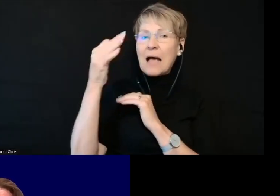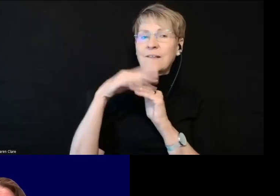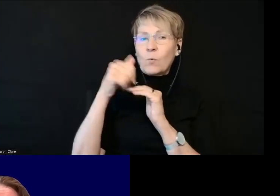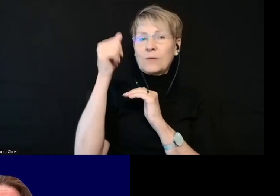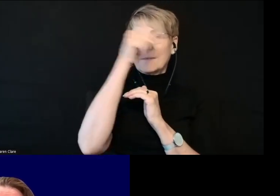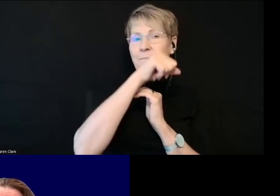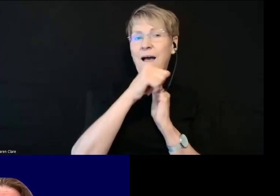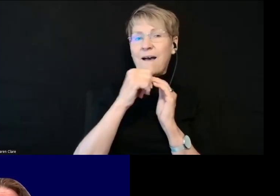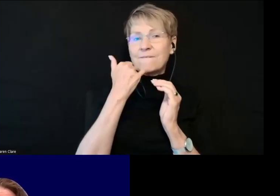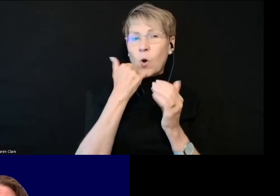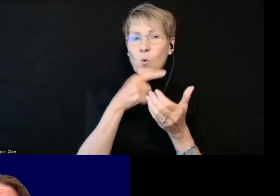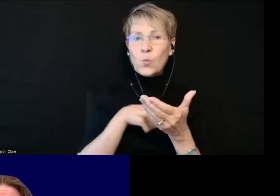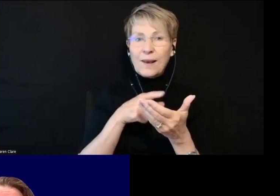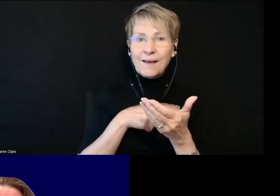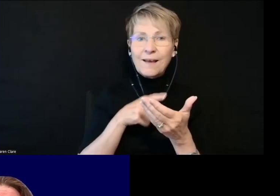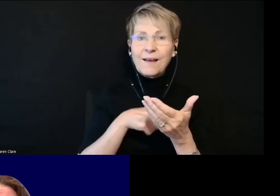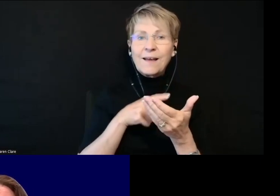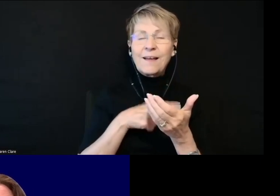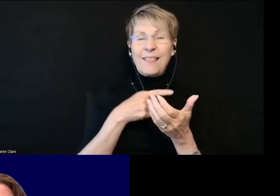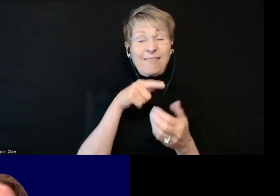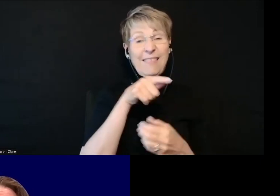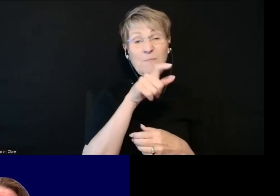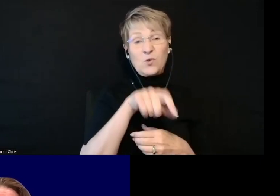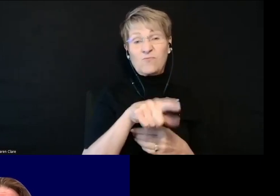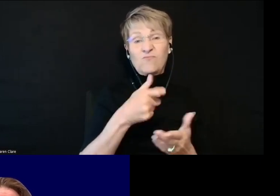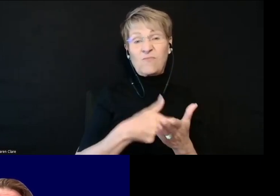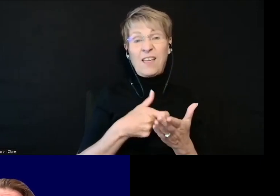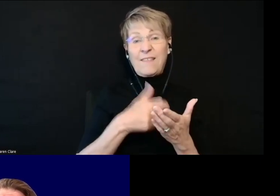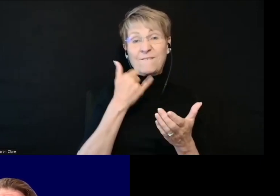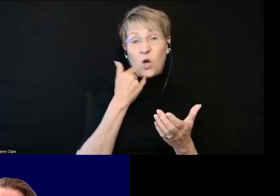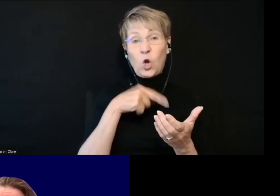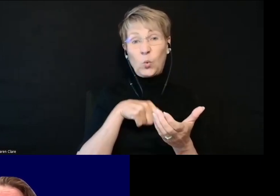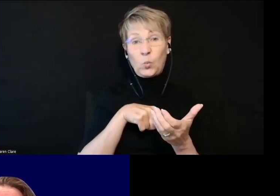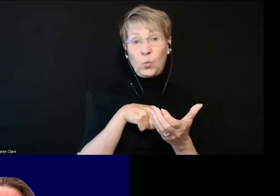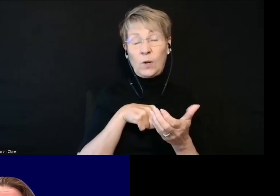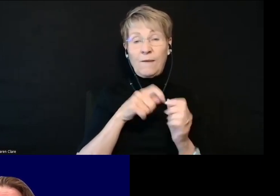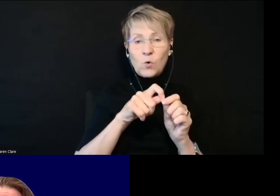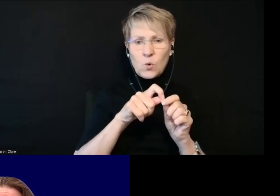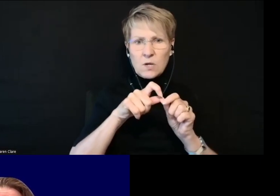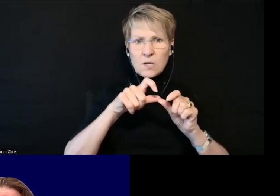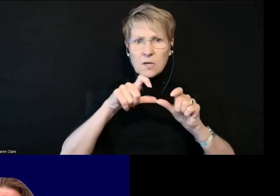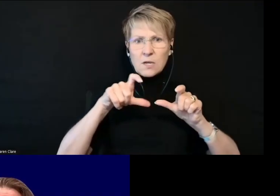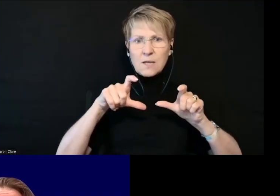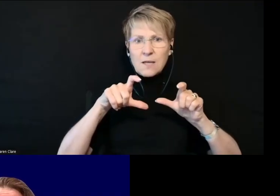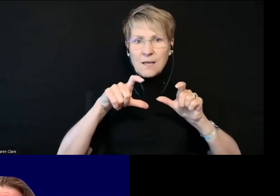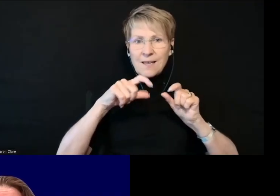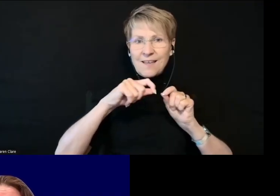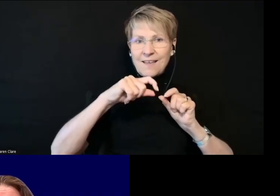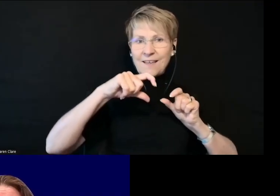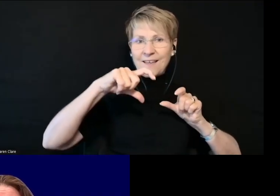phone because the person prefers to use the phone for magnification rather than using a smaller